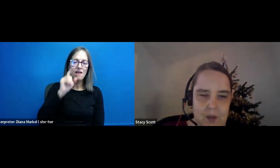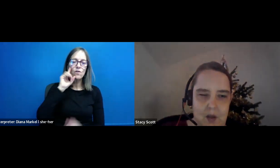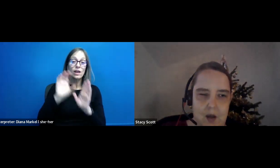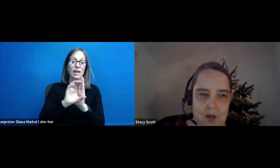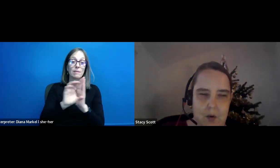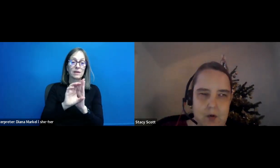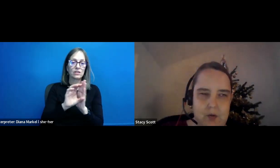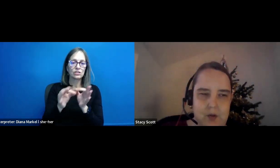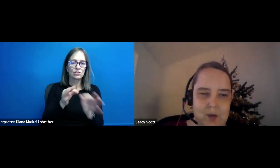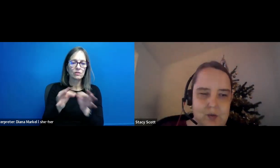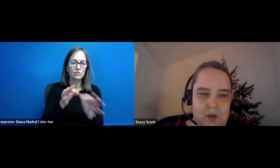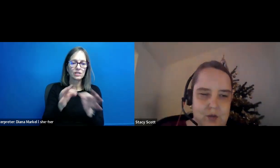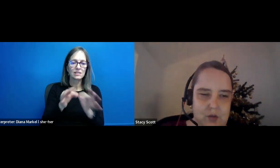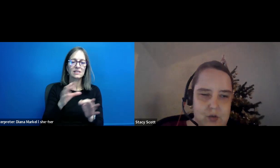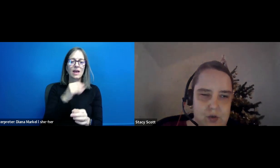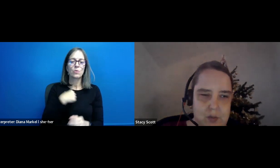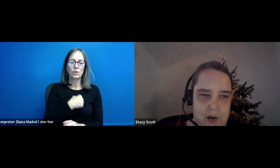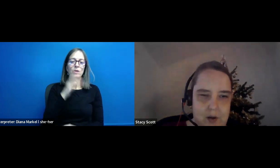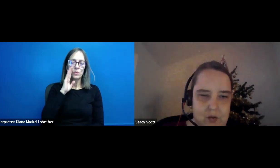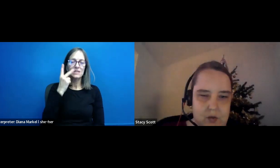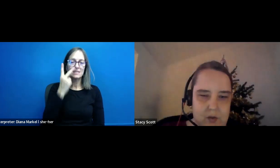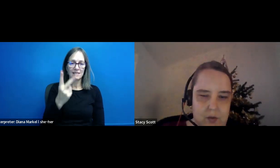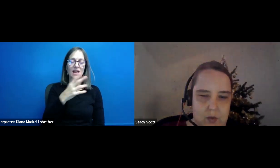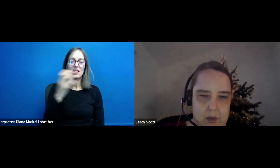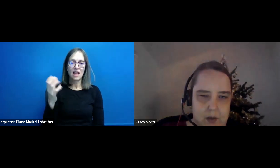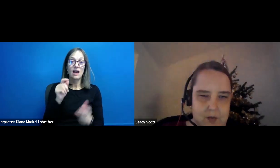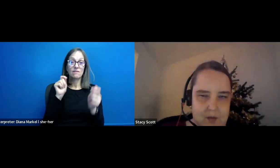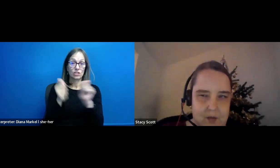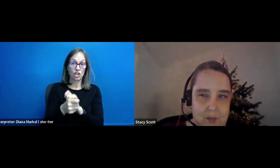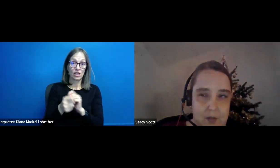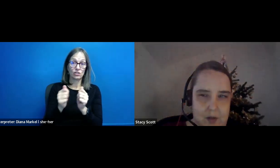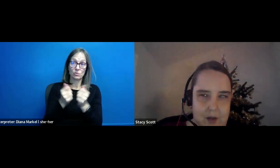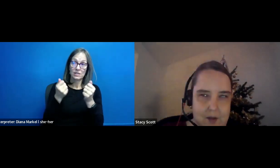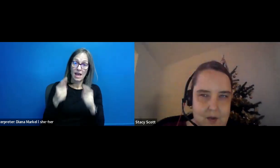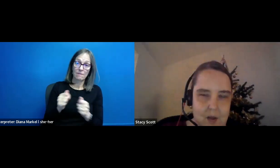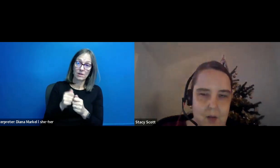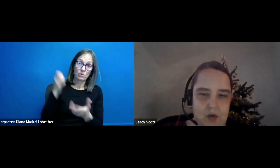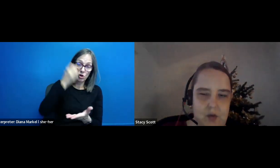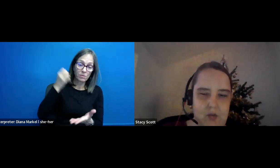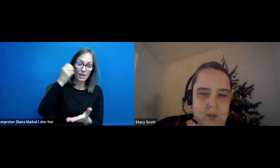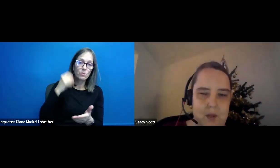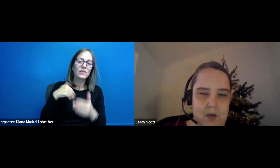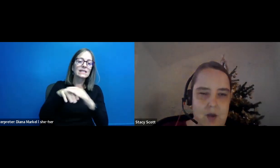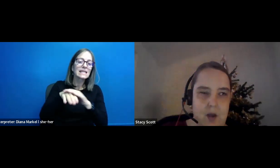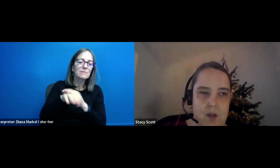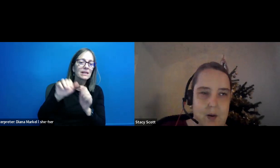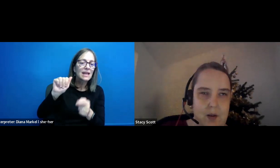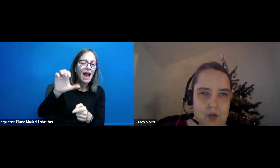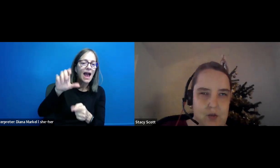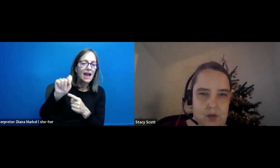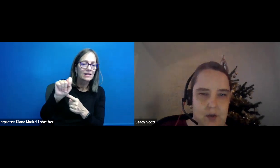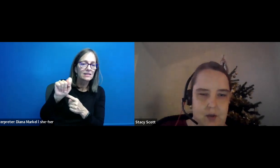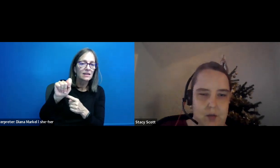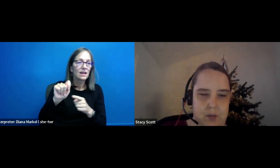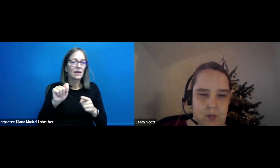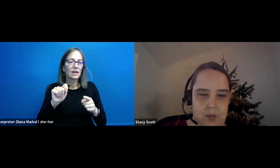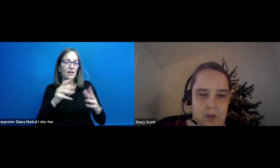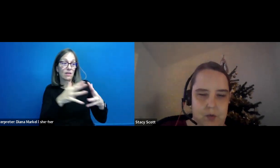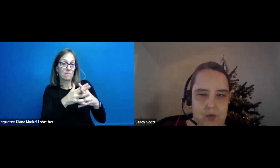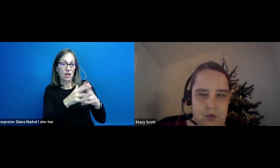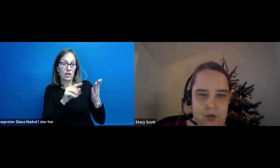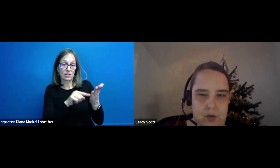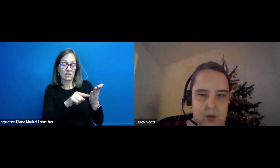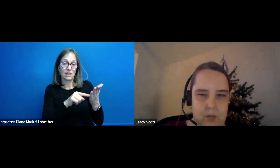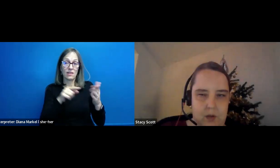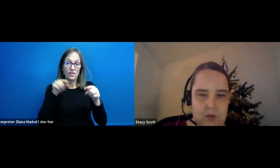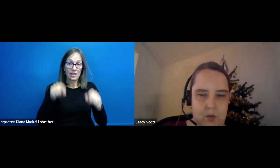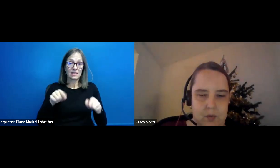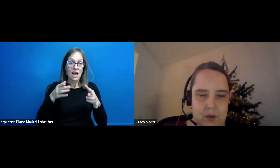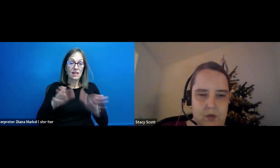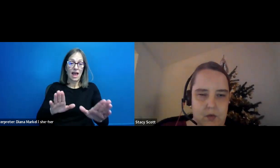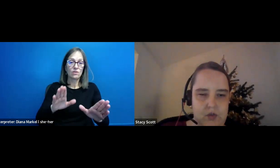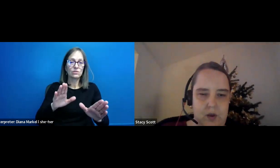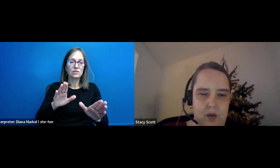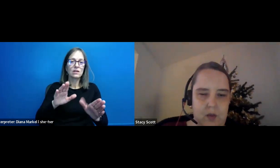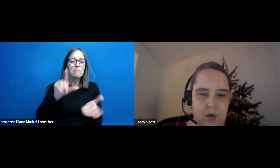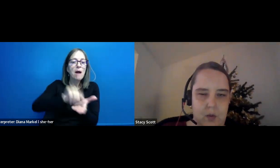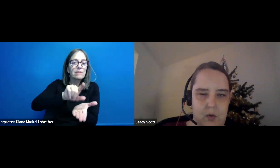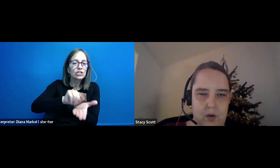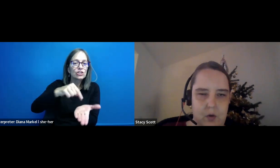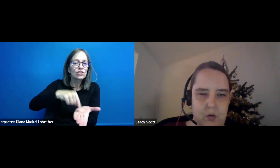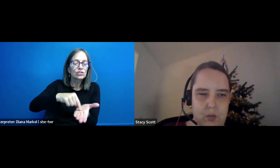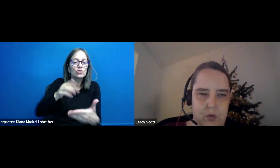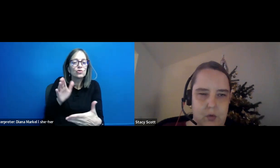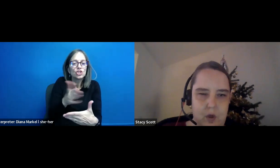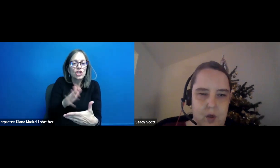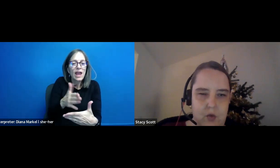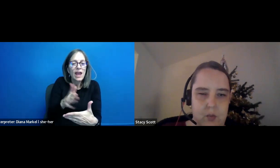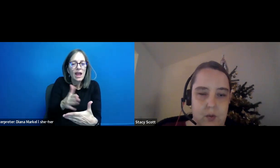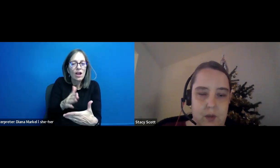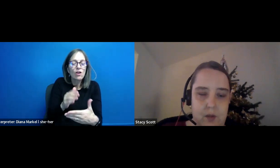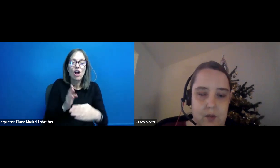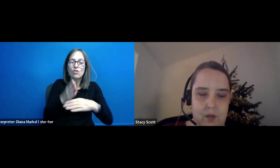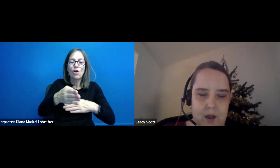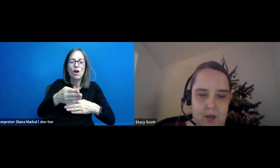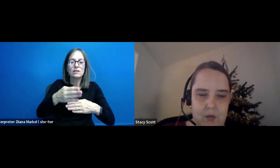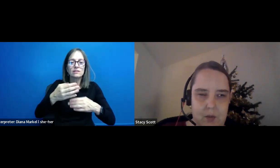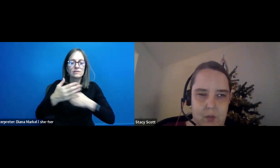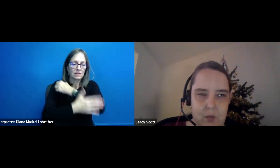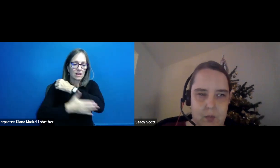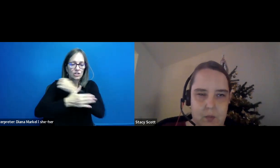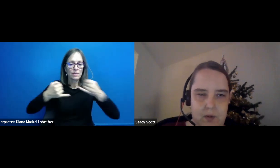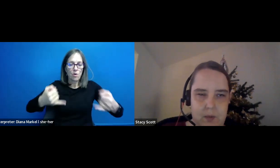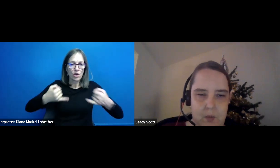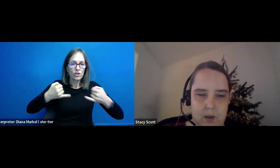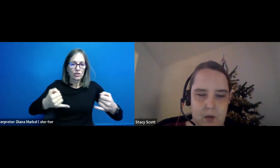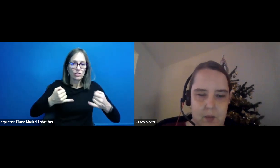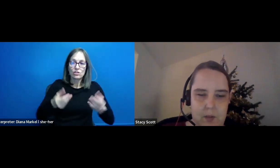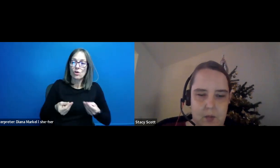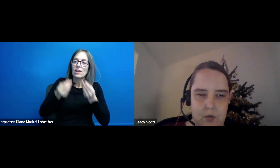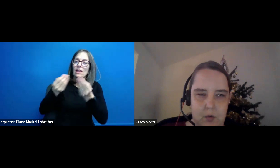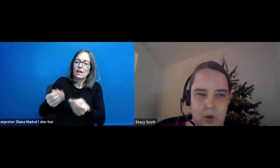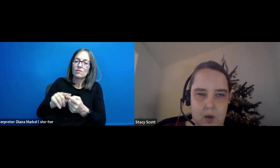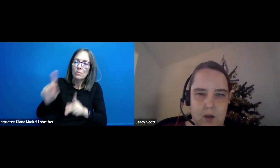Stacy Scott: Um, we're going to see a lot of changes due to the Marques Treaty and the European Accessibility Act which essentially makes, the Marques Treaty allows people, publishers, and makers of content to share their content across borders to get into the hands of people who might not be able to